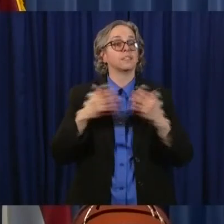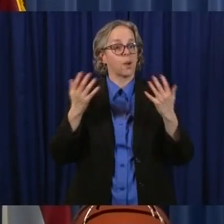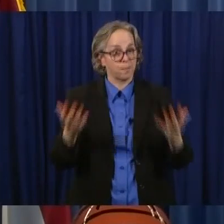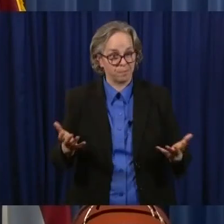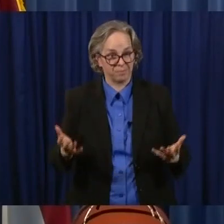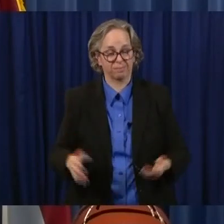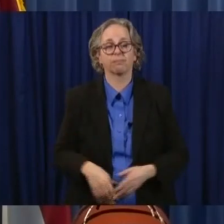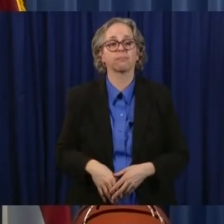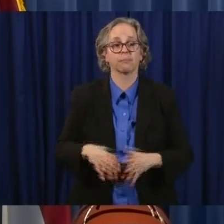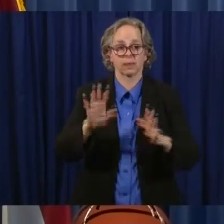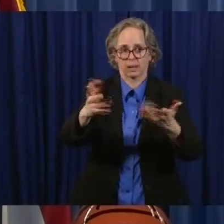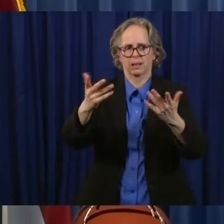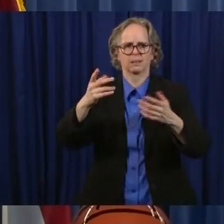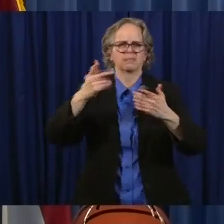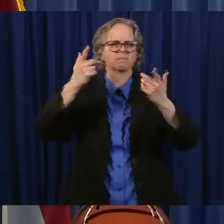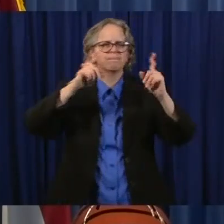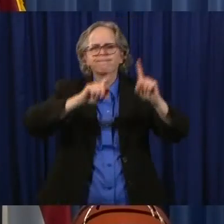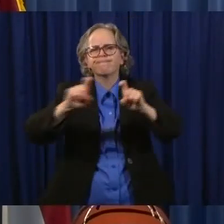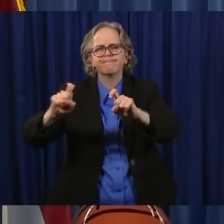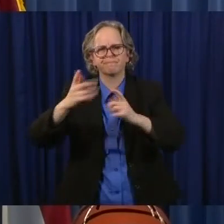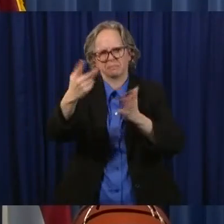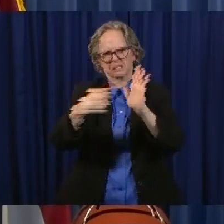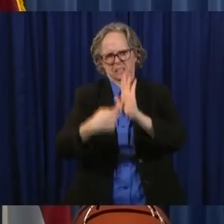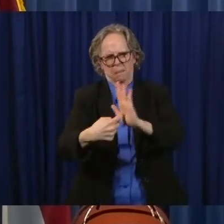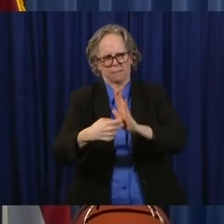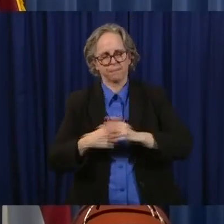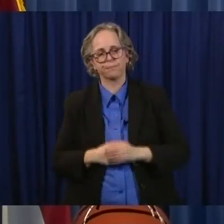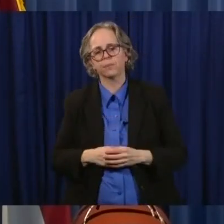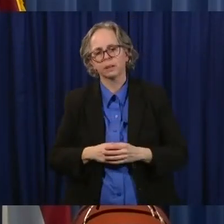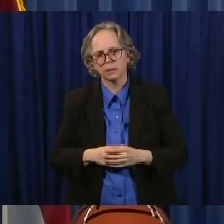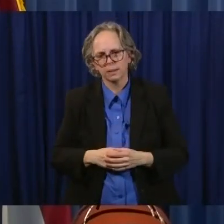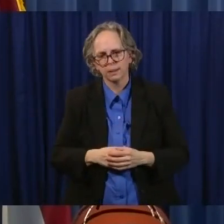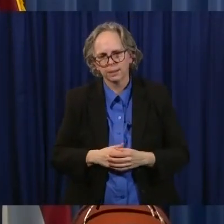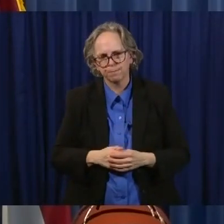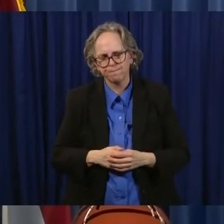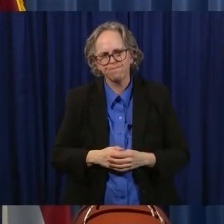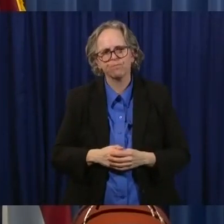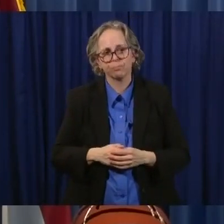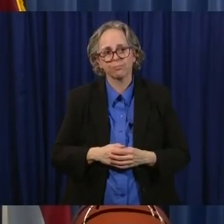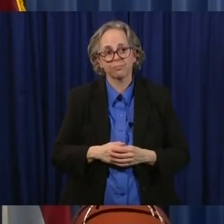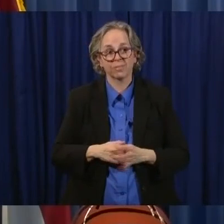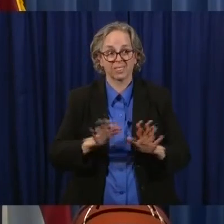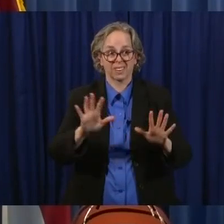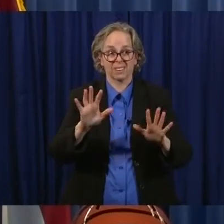IF SUCH AND SUCH IS DONE, IF WHAT IS DONE?